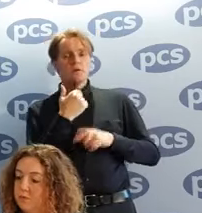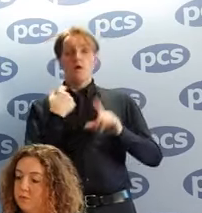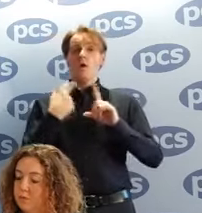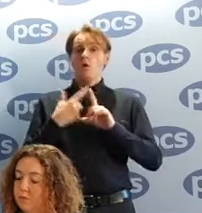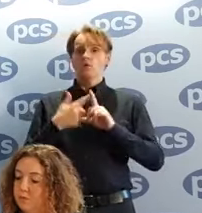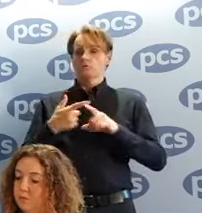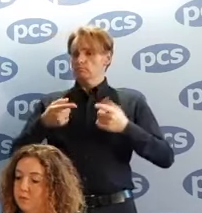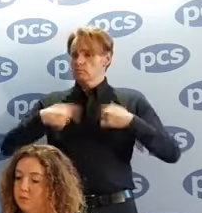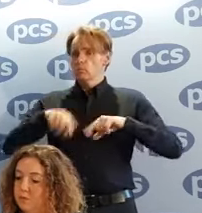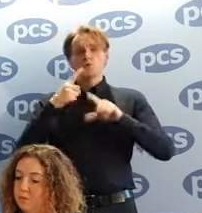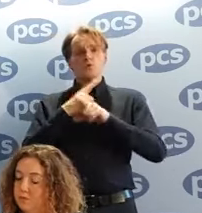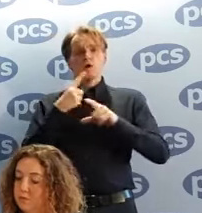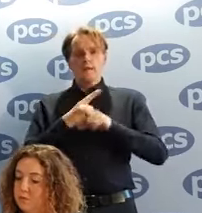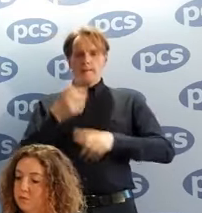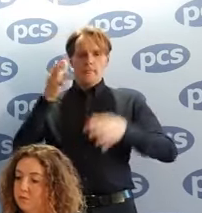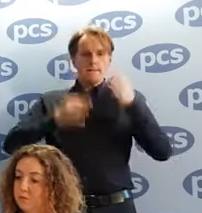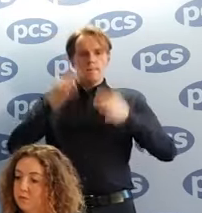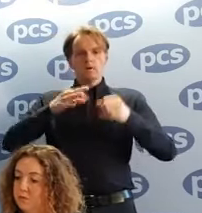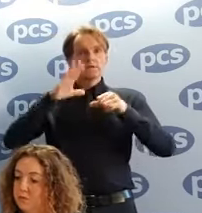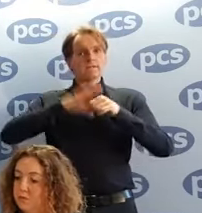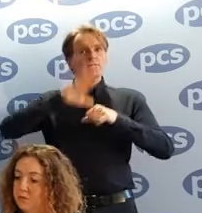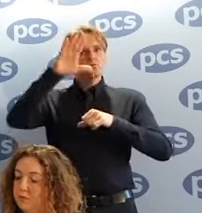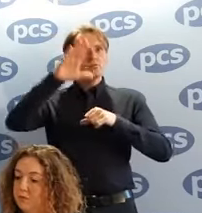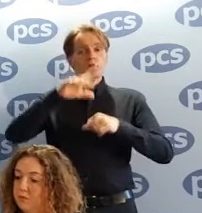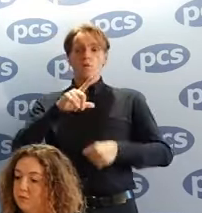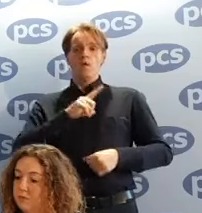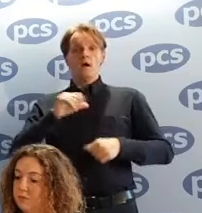recognising that, you know, the next UK general election will be one of the most